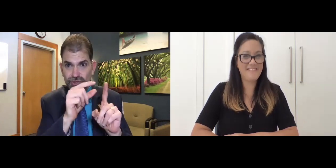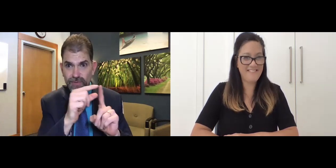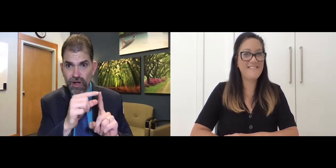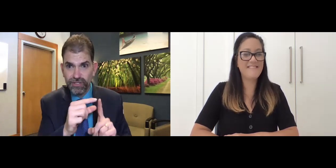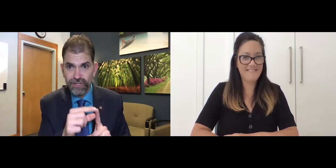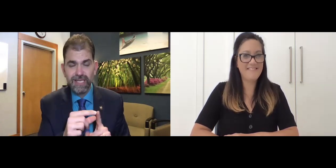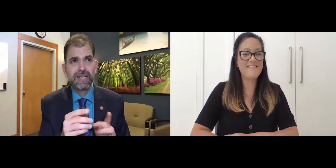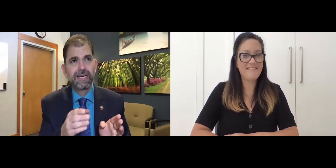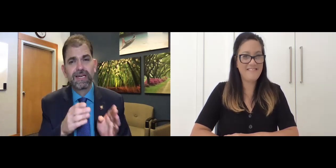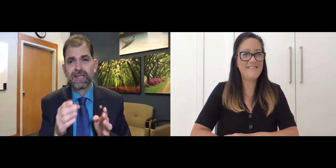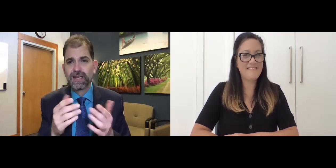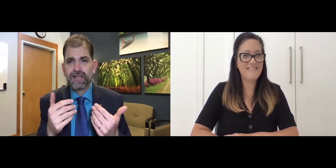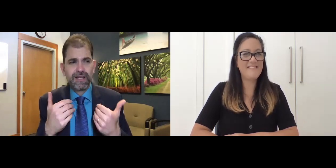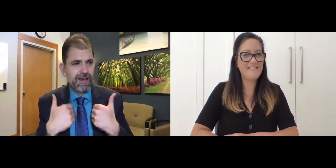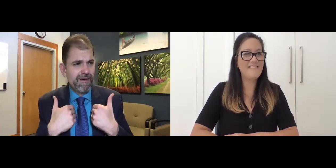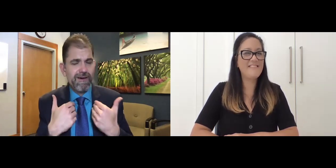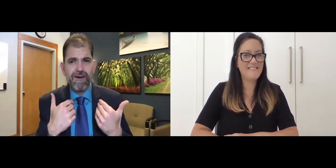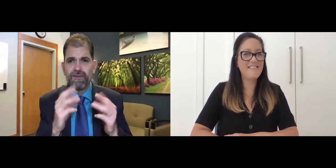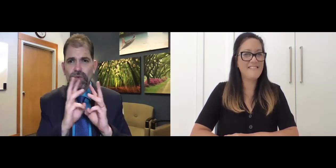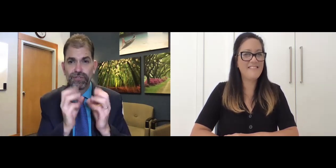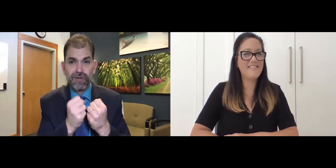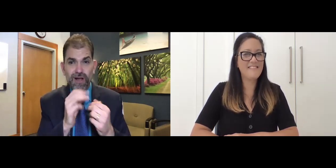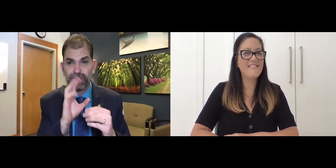vocabulary to work in a medical setting. There are